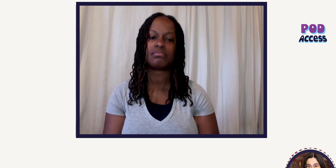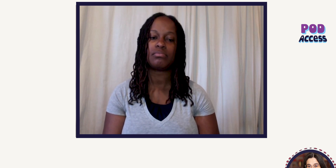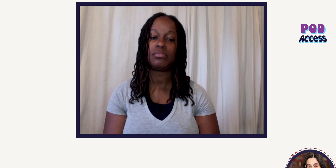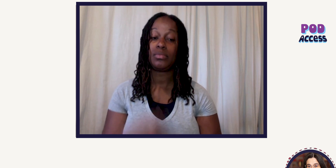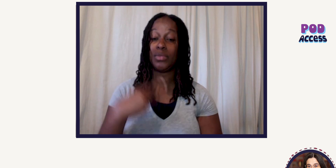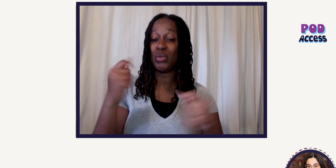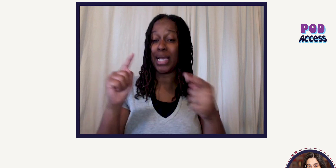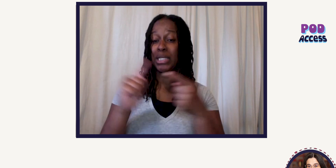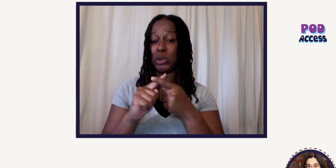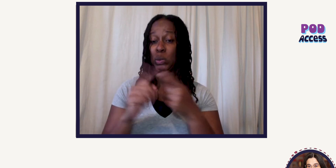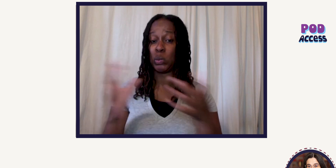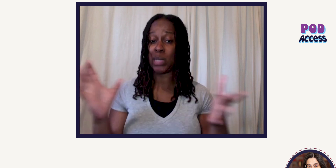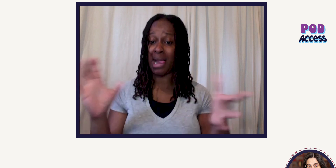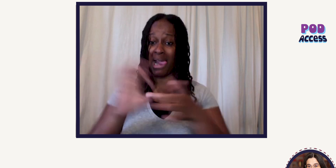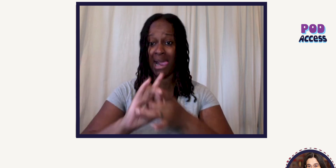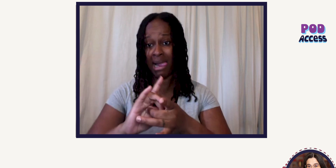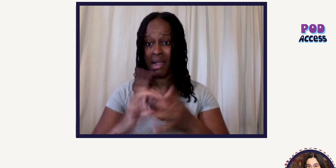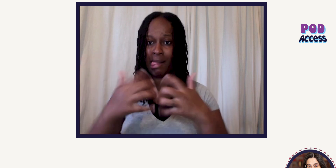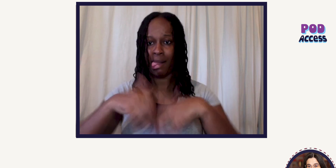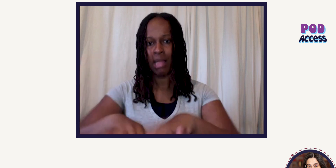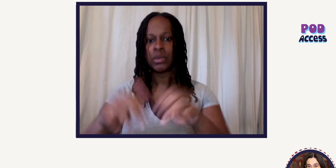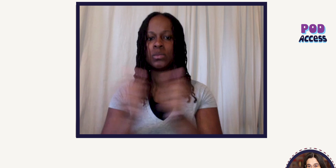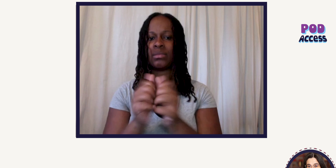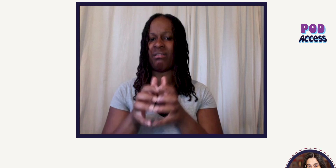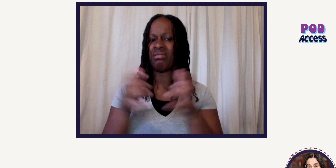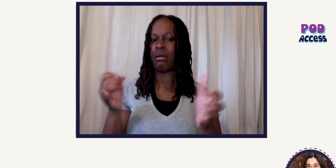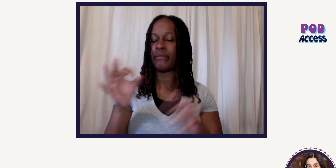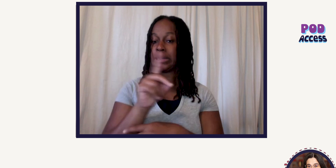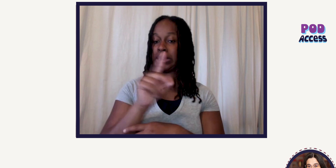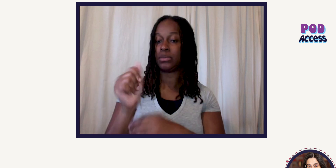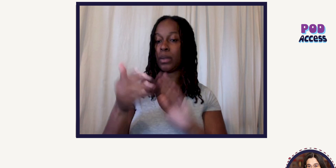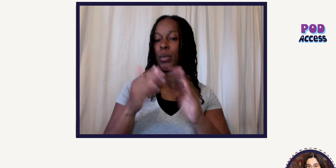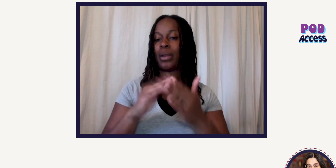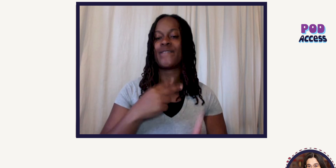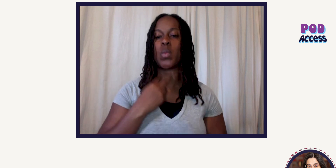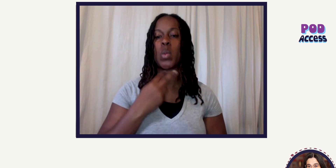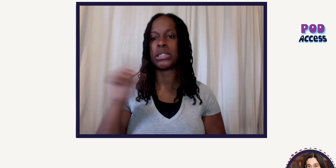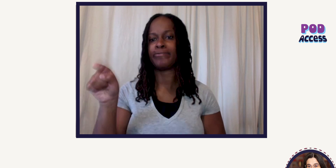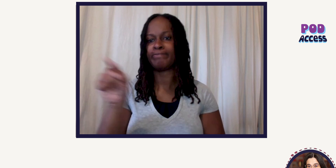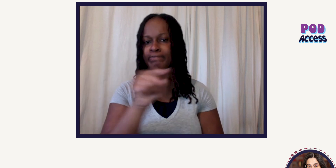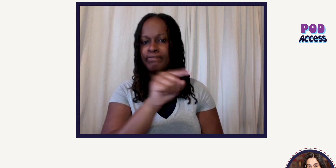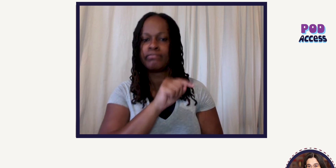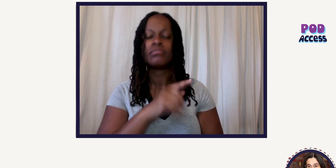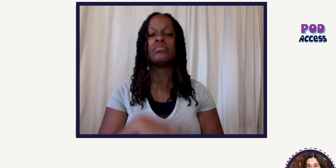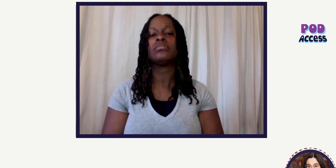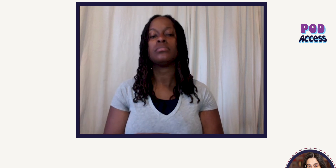We try to incorporate a lot of disability community voices, issues that are important to the community, and trying to do that